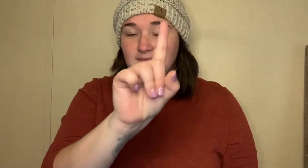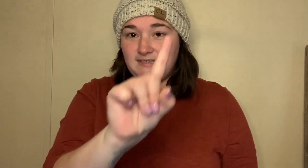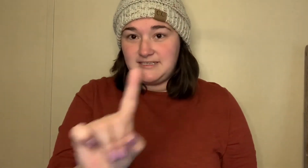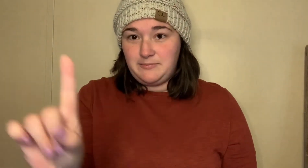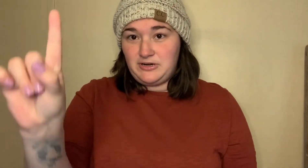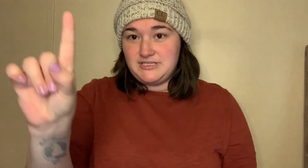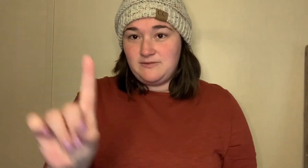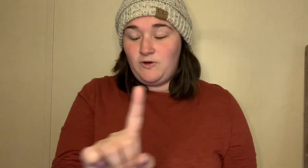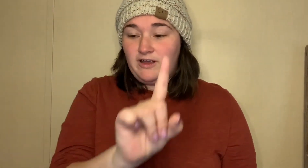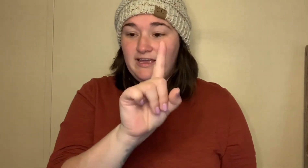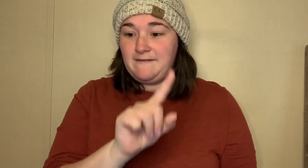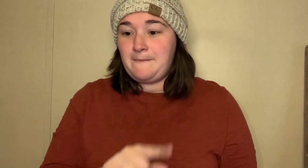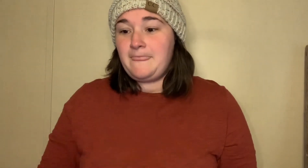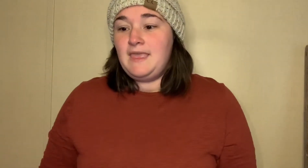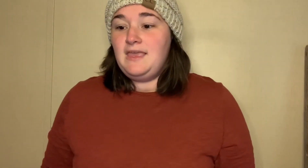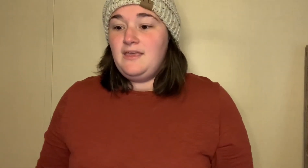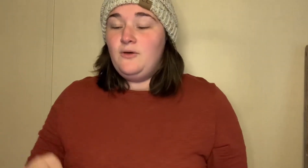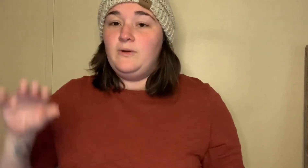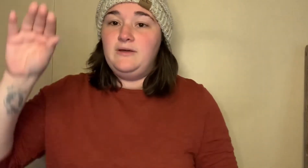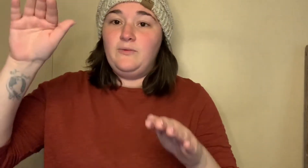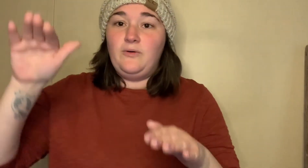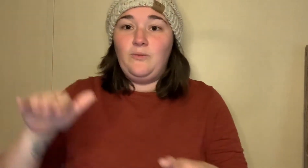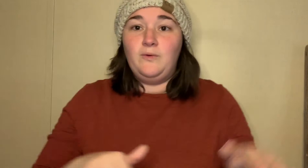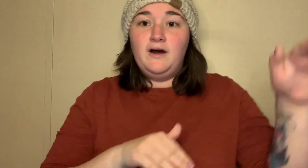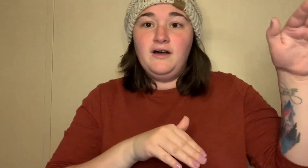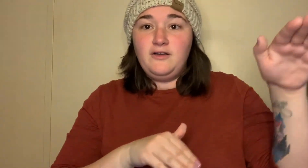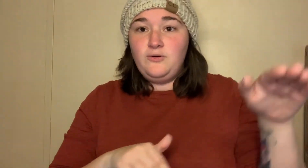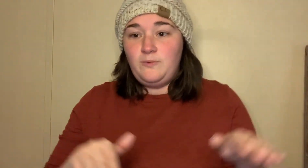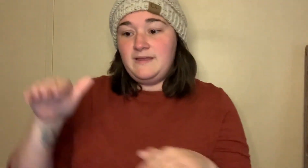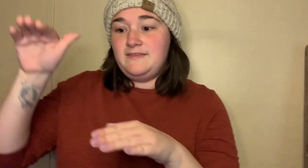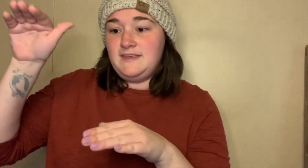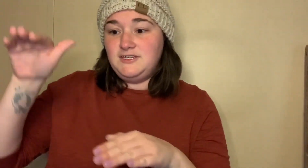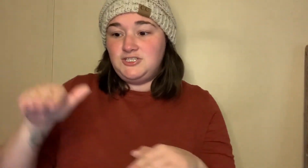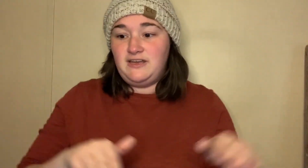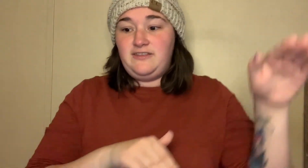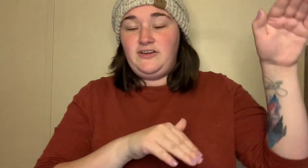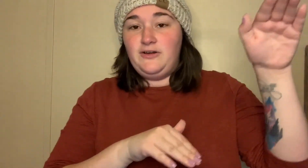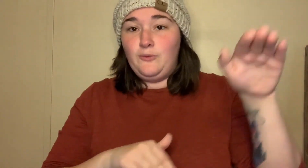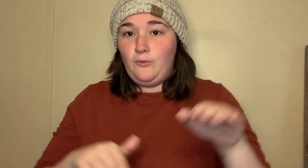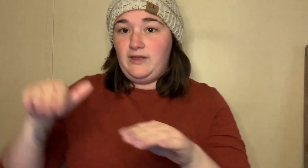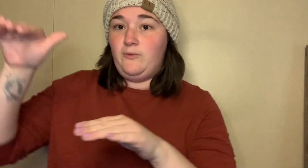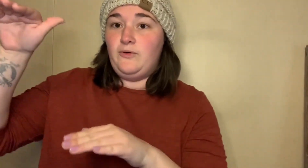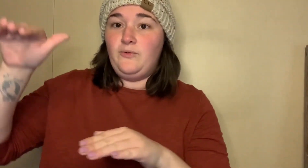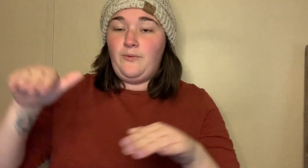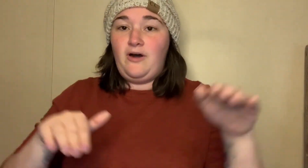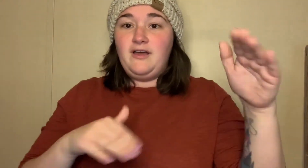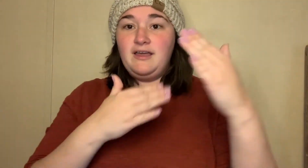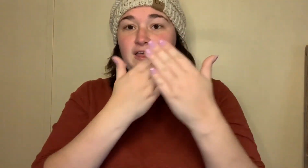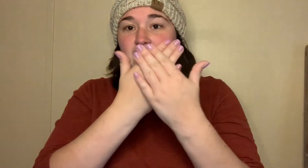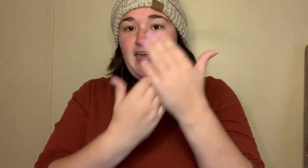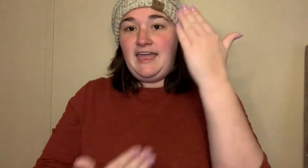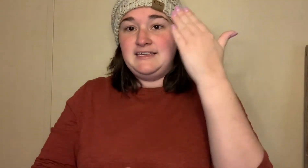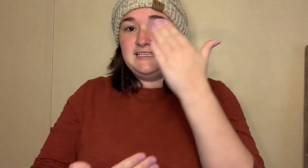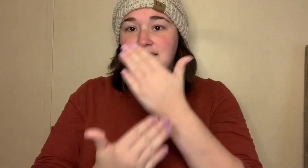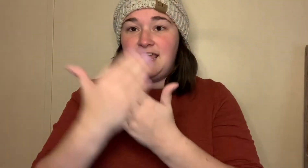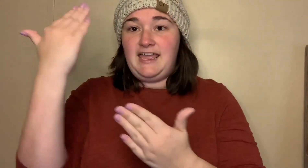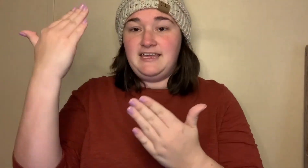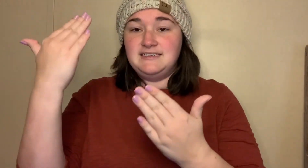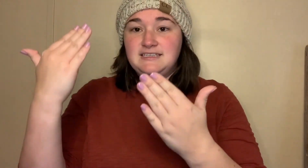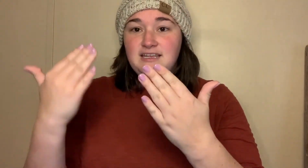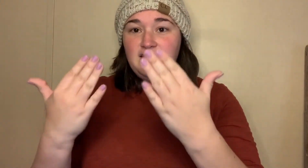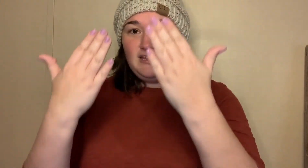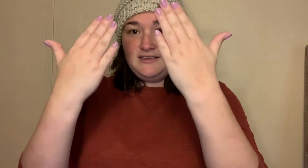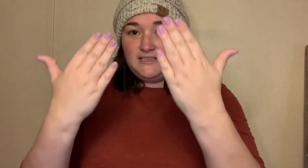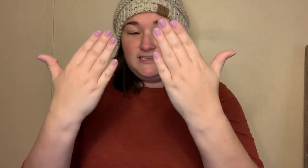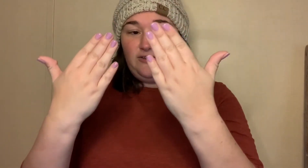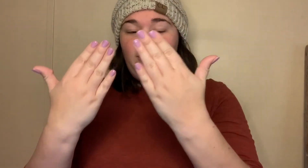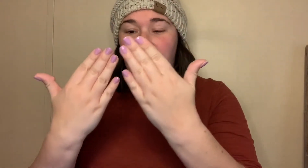this is a person walking we will walk with each other we will walk hand in hand so hand